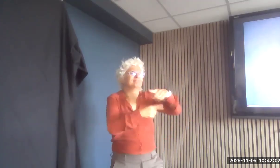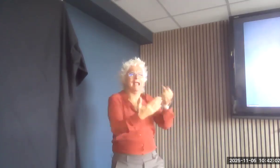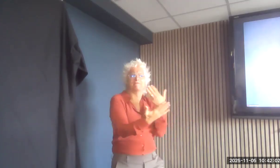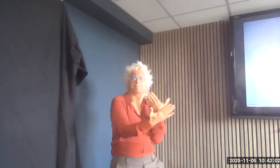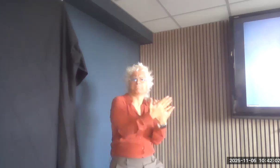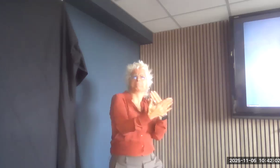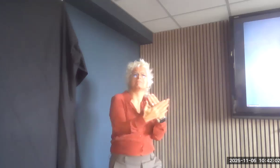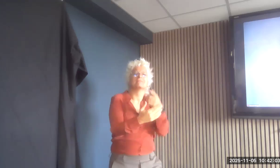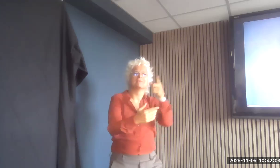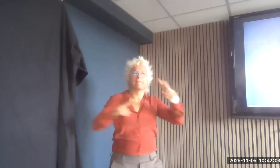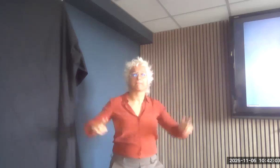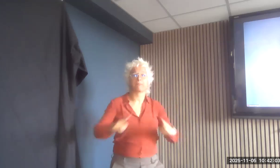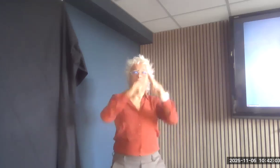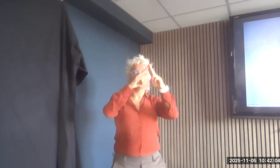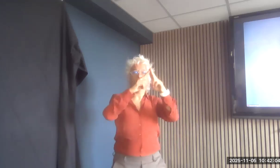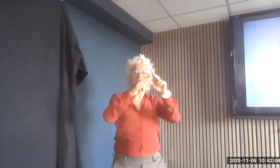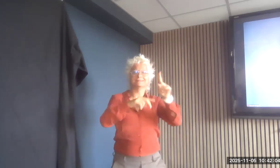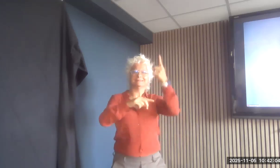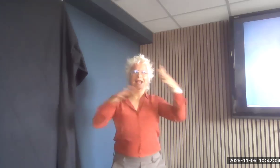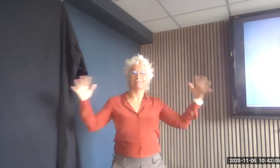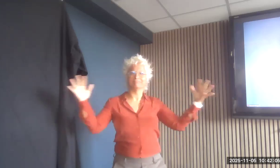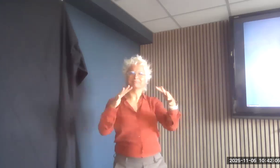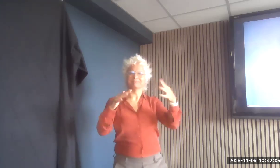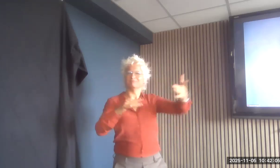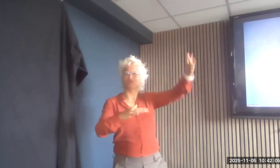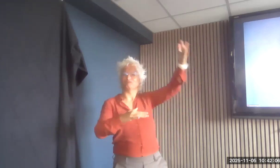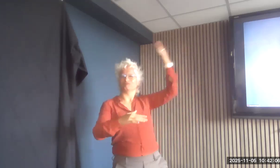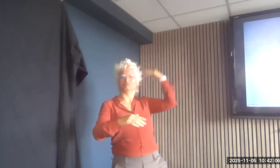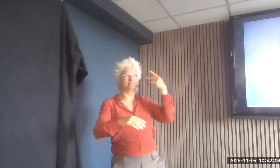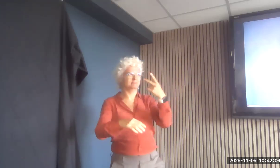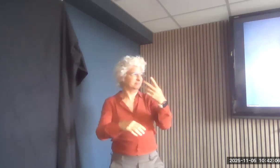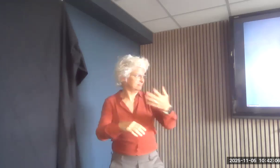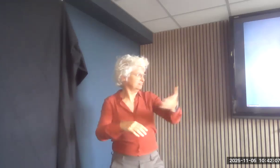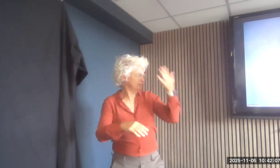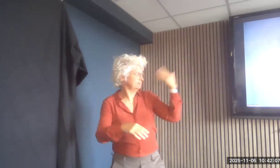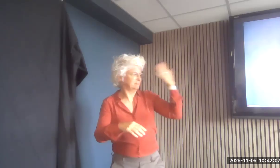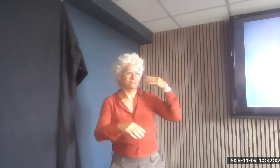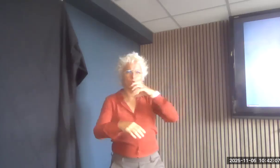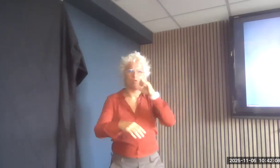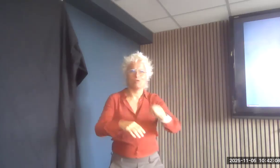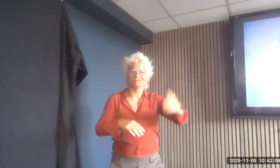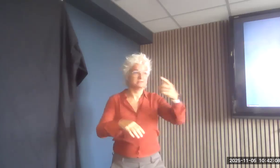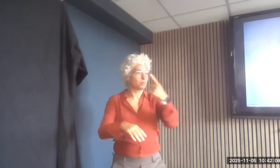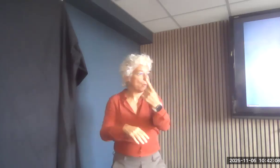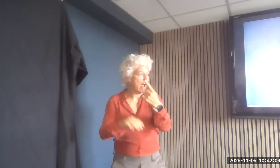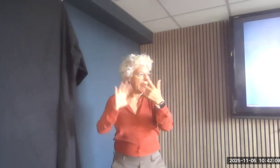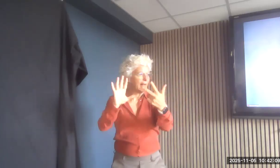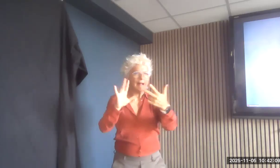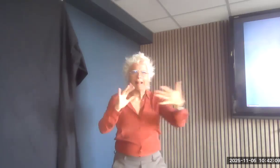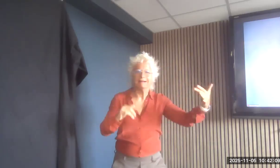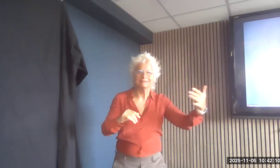Within Arabic sign, there's this degree of flexibility. And the first time we see this use of International Sign was in Paris.